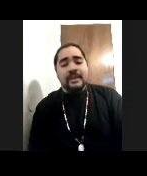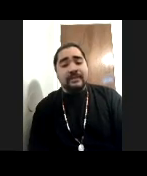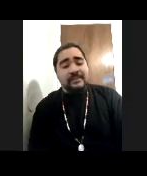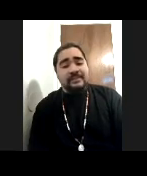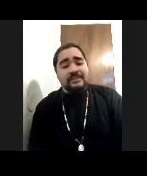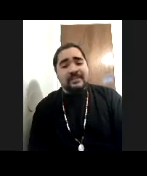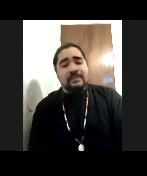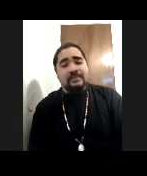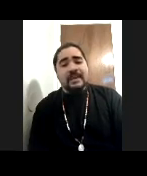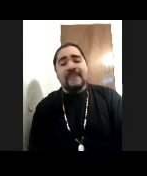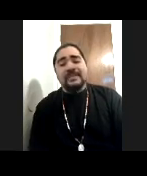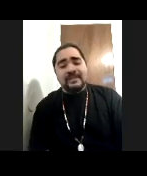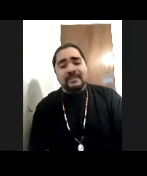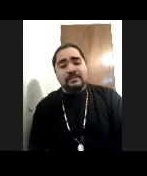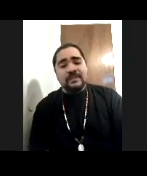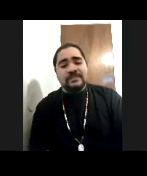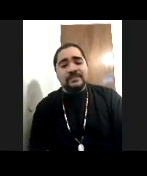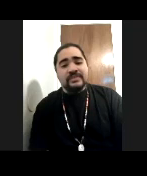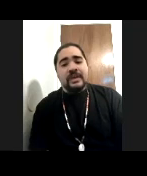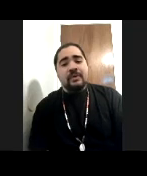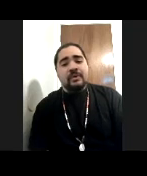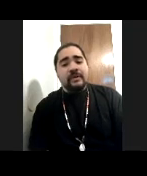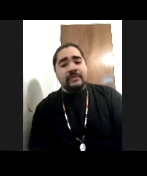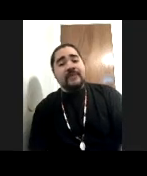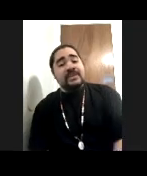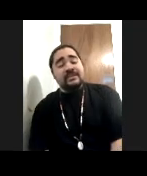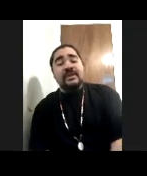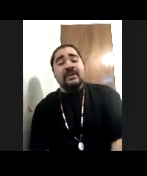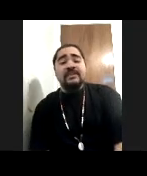at Fresno City with my ethnic studies professors or outside of the college